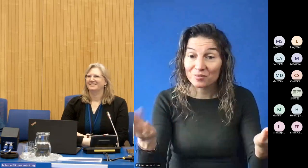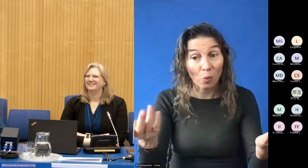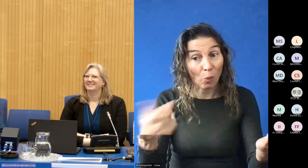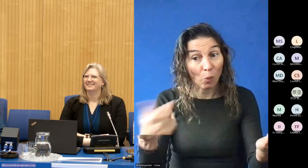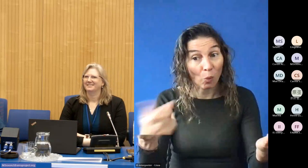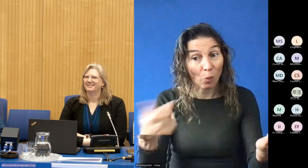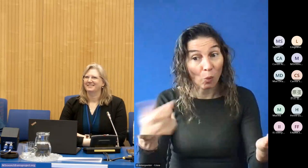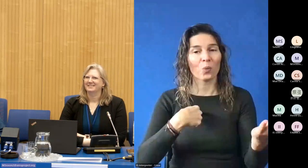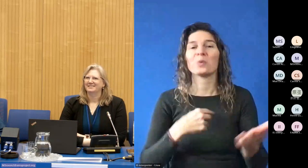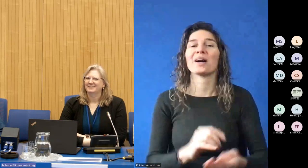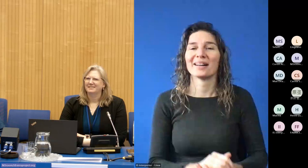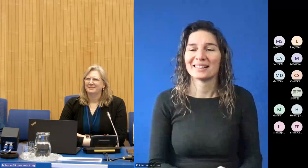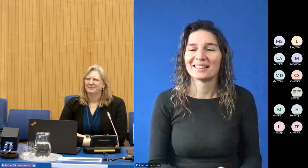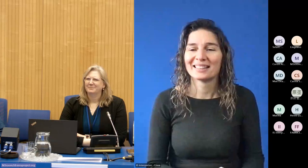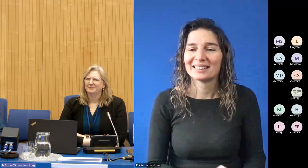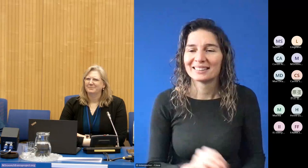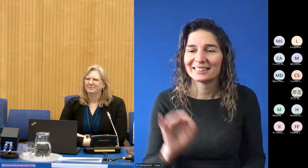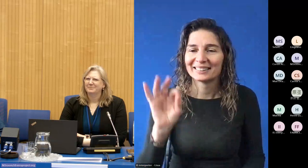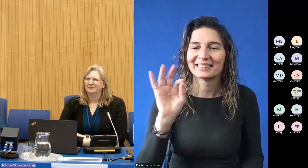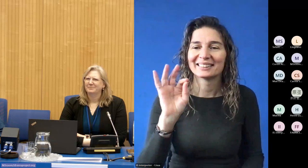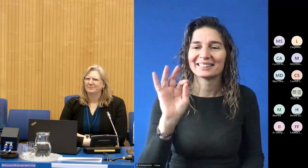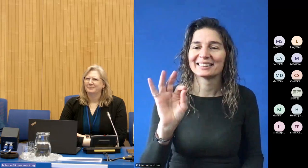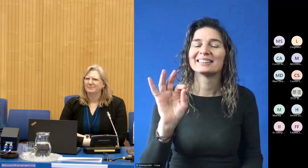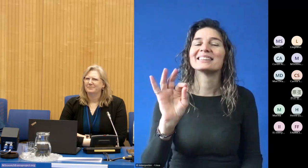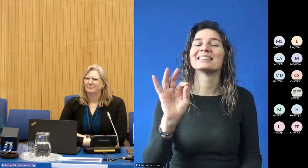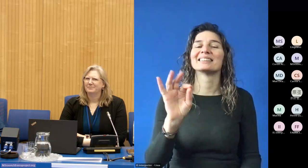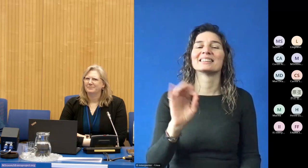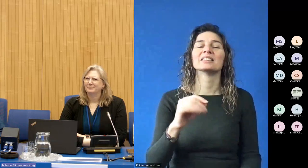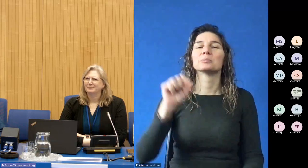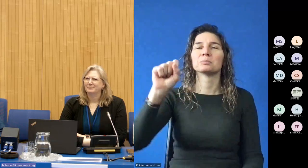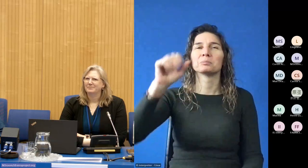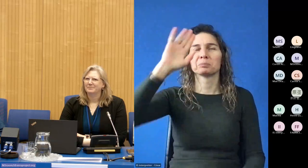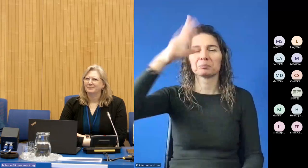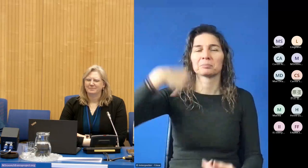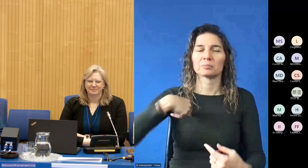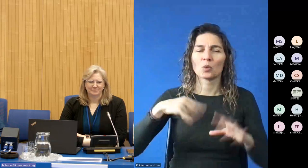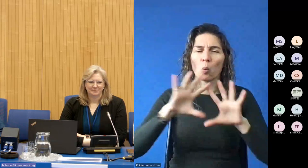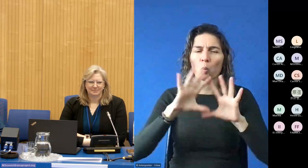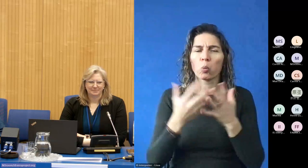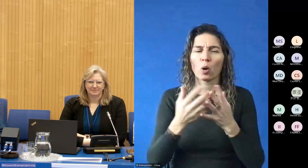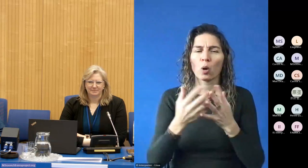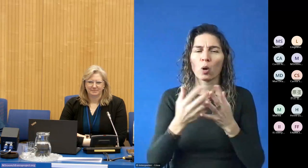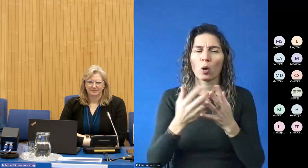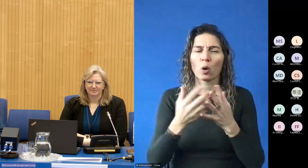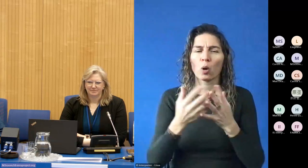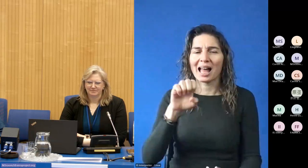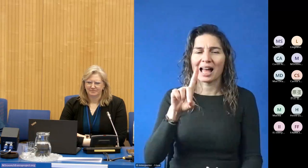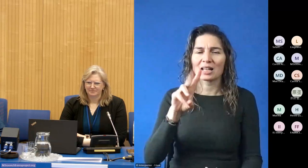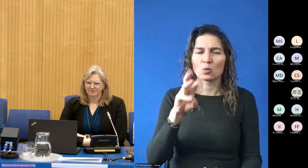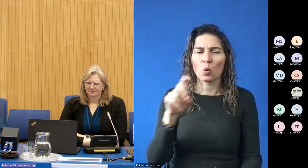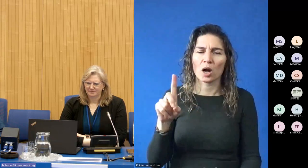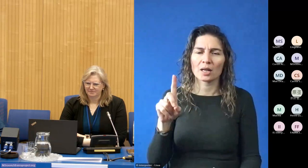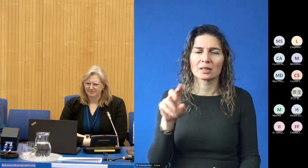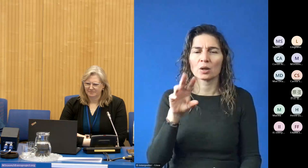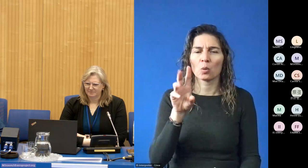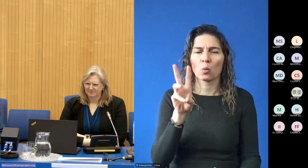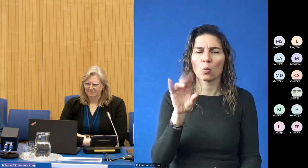I am from world vision. World vision was part of a coinvestment with USA ID and Australian